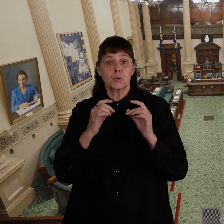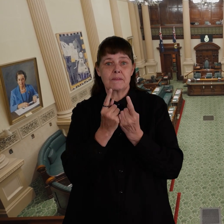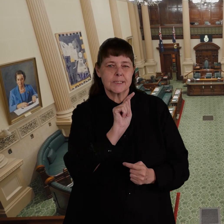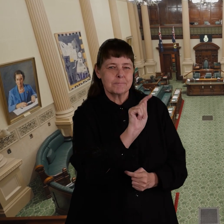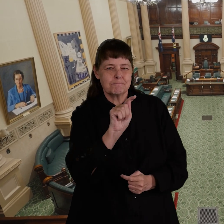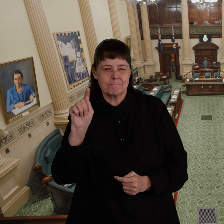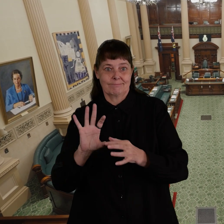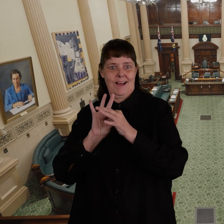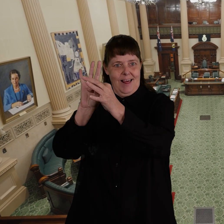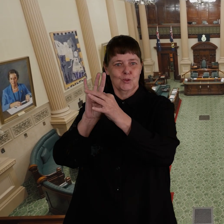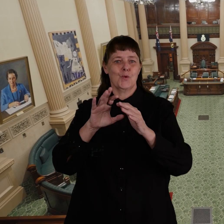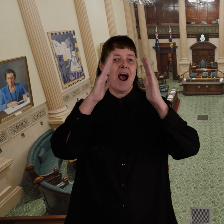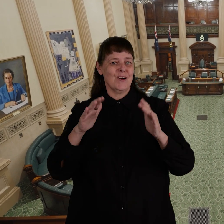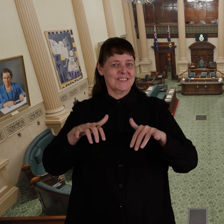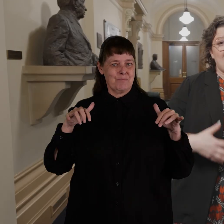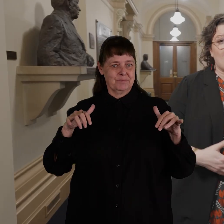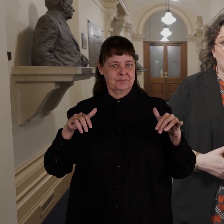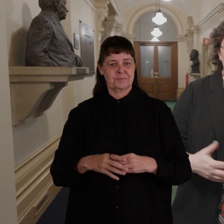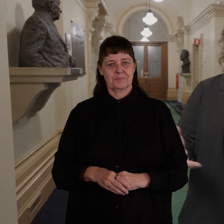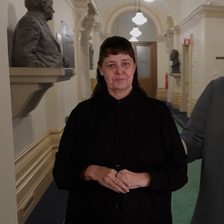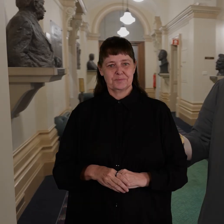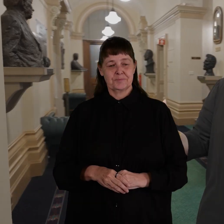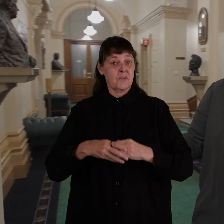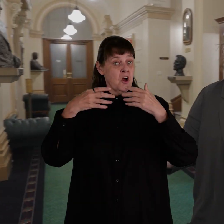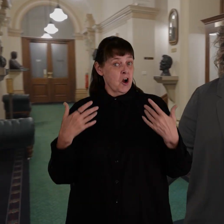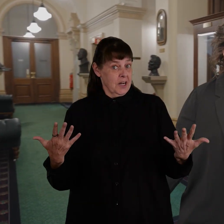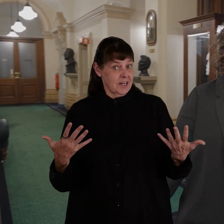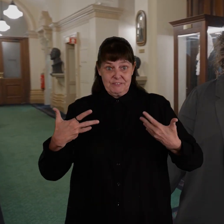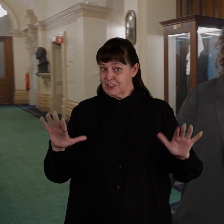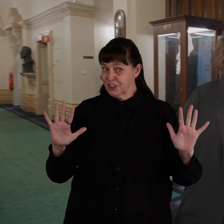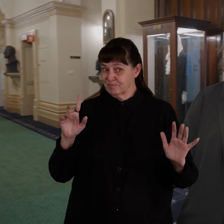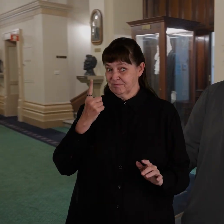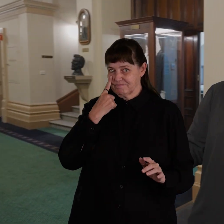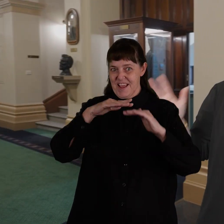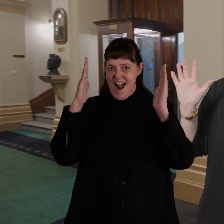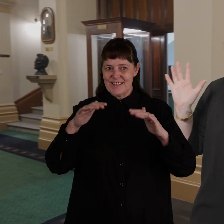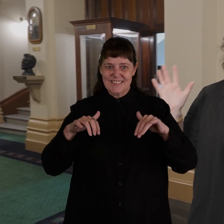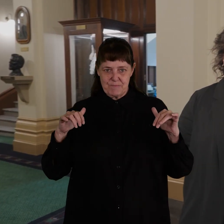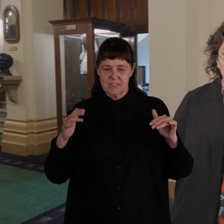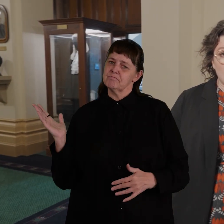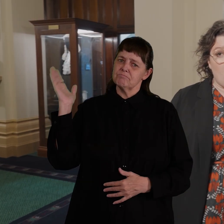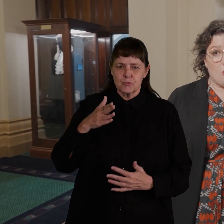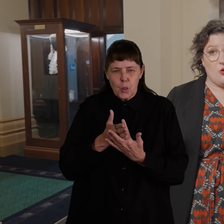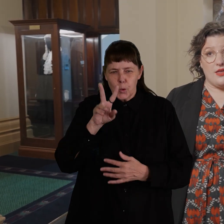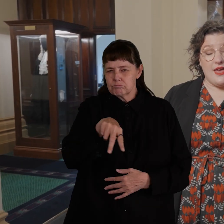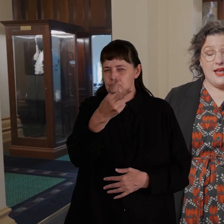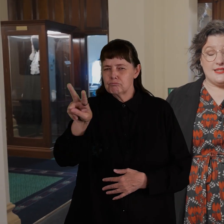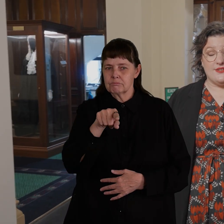Okay, we've had a look at the House of Assembly, and now we're going to come through and explore the Speaker's Corridor, which is a beautiful corridor in the House